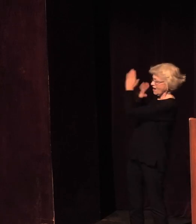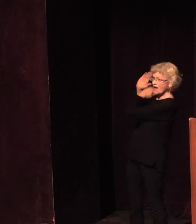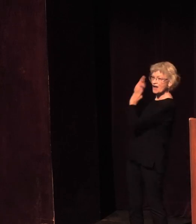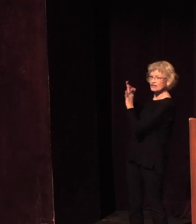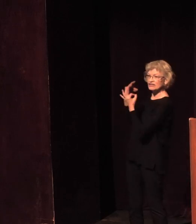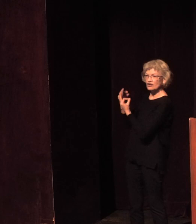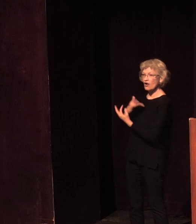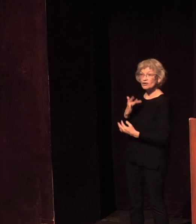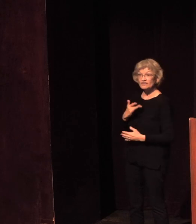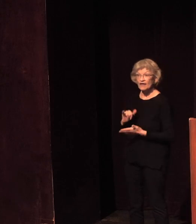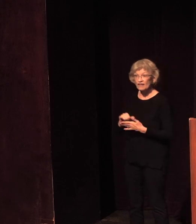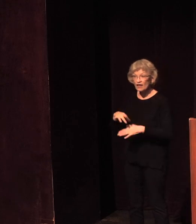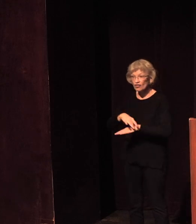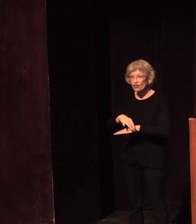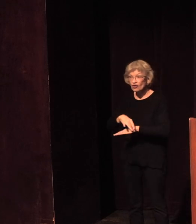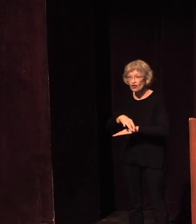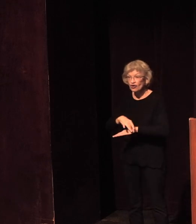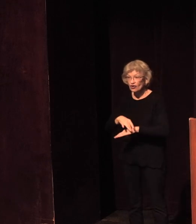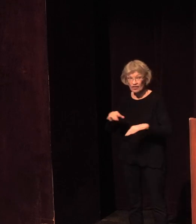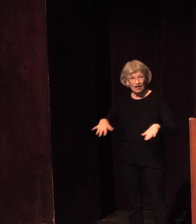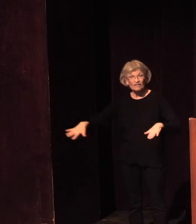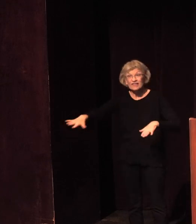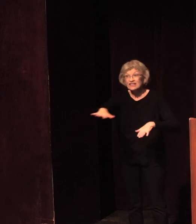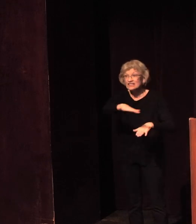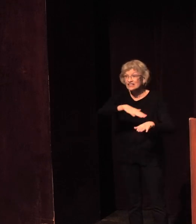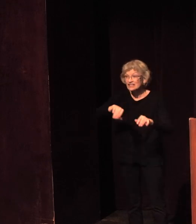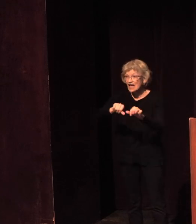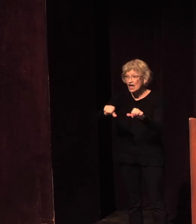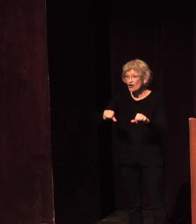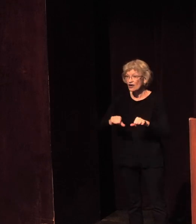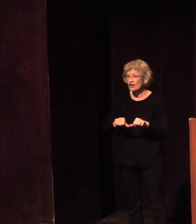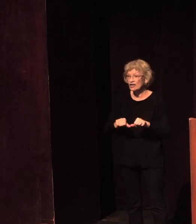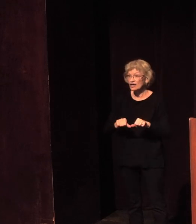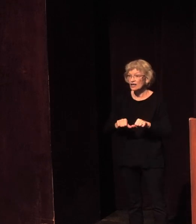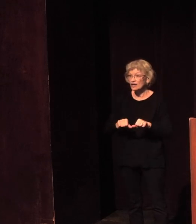I am blessed to still be inhabiting the land of my ancestors. I have always felt that the earth of